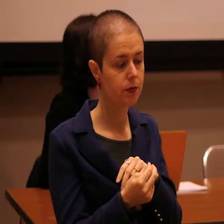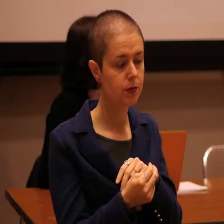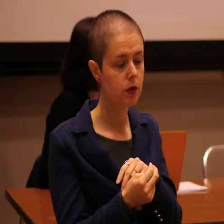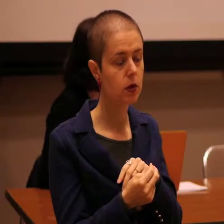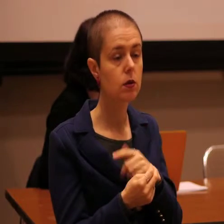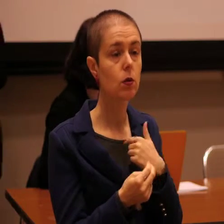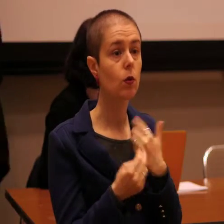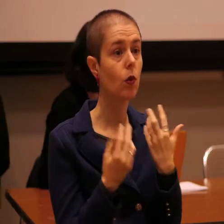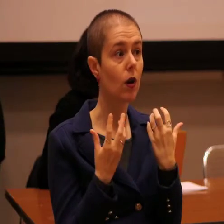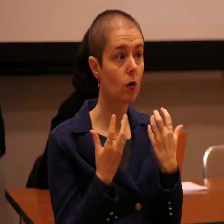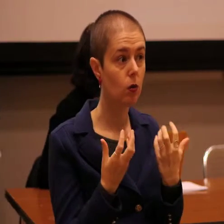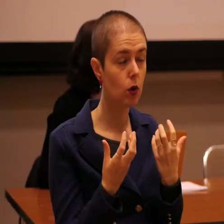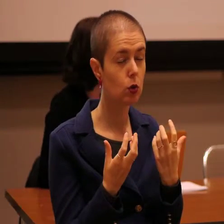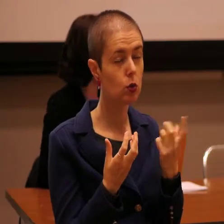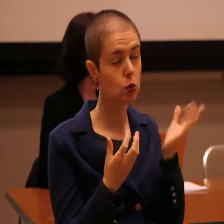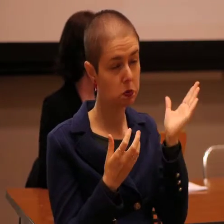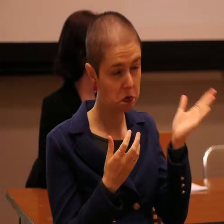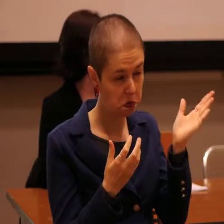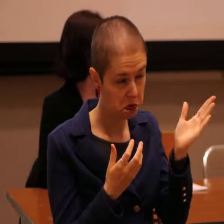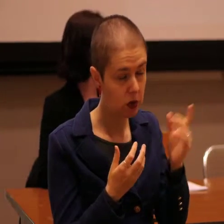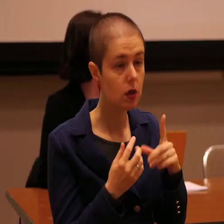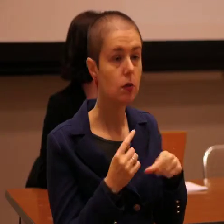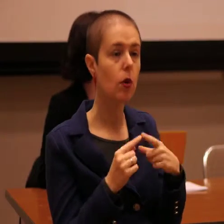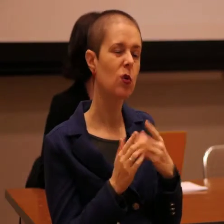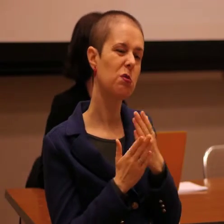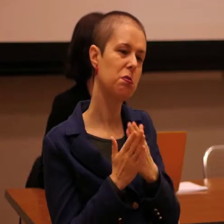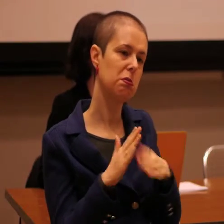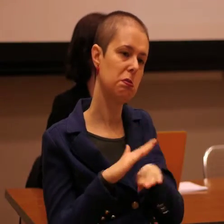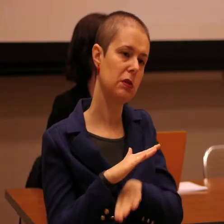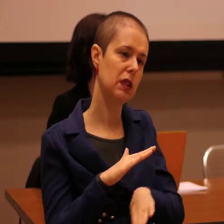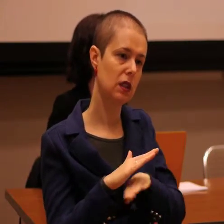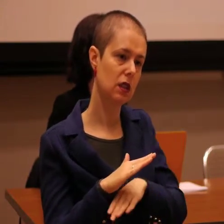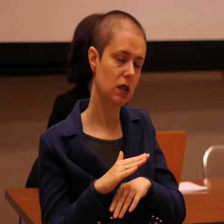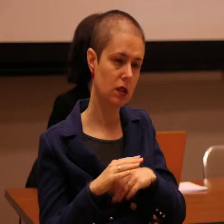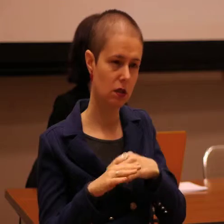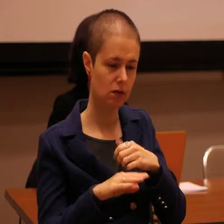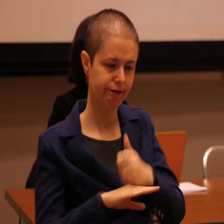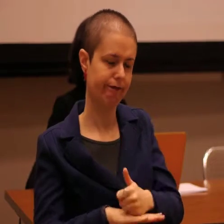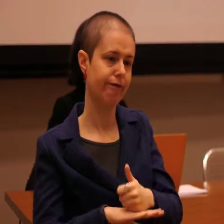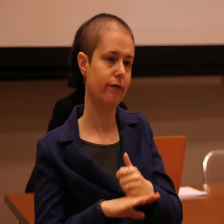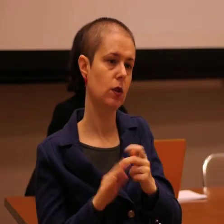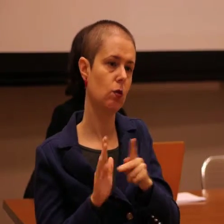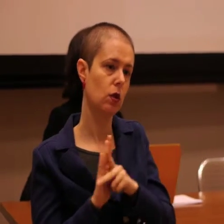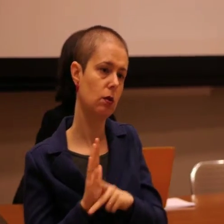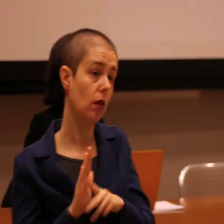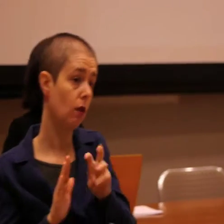I want to talk about some principles of web design that actually come right out